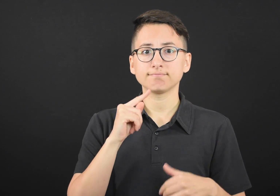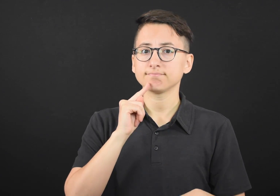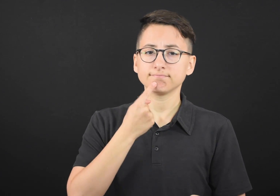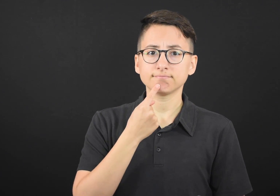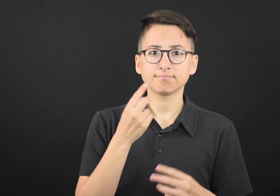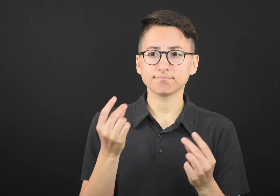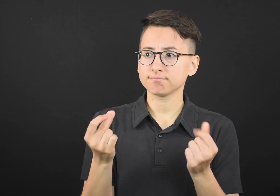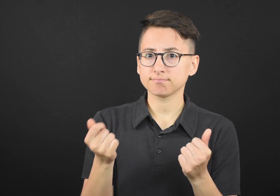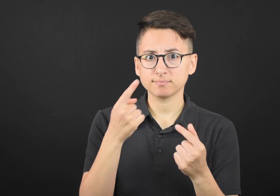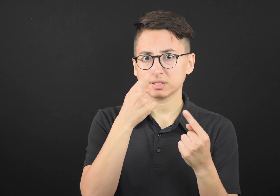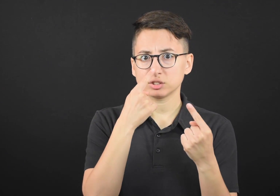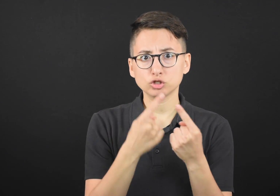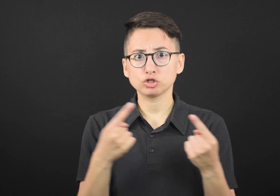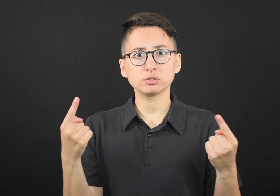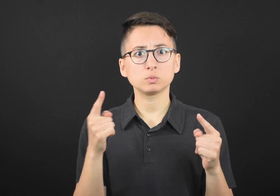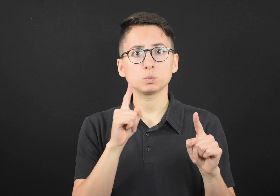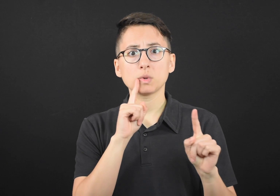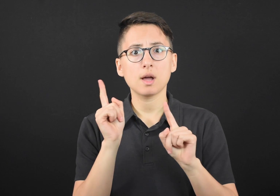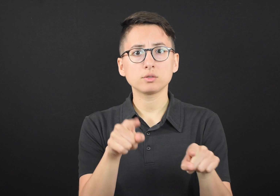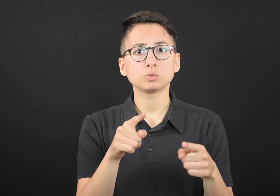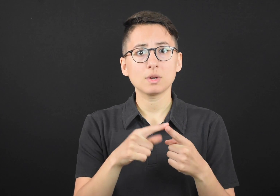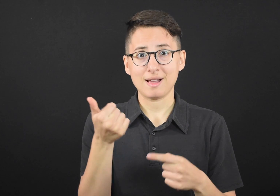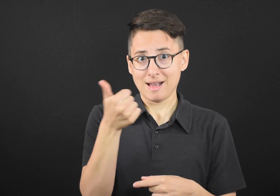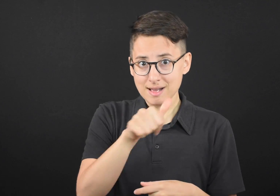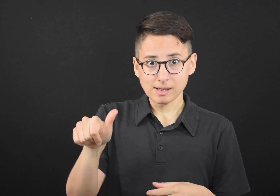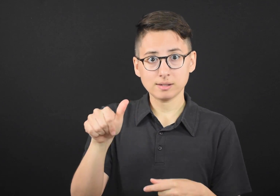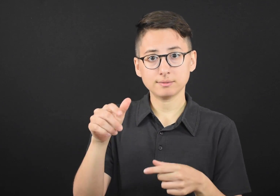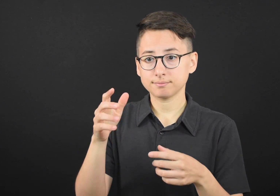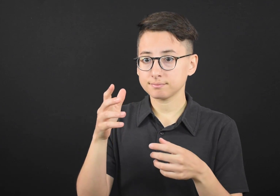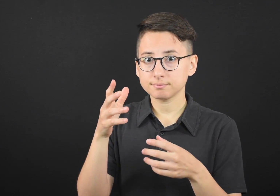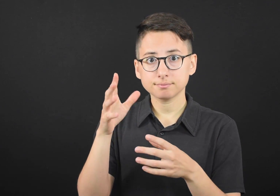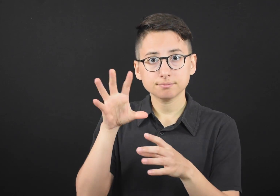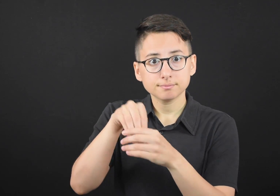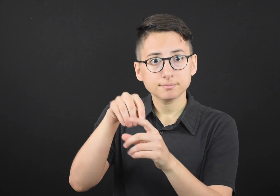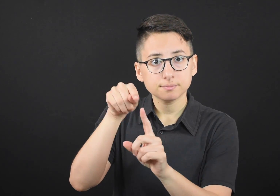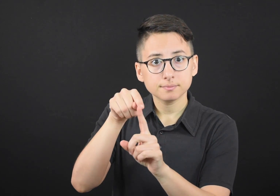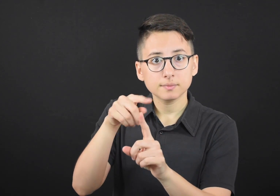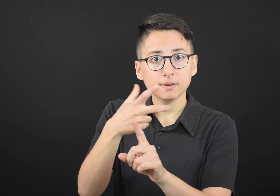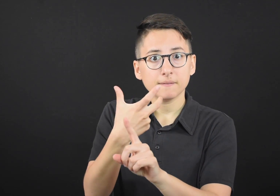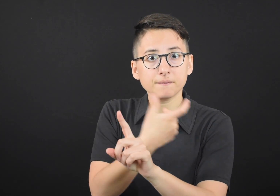allergic reaction to any of the components of the vaccines, specifically